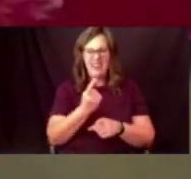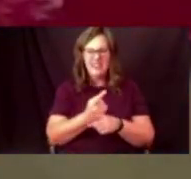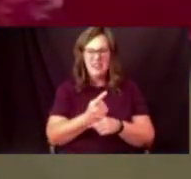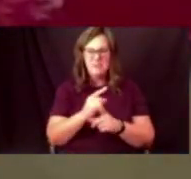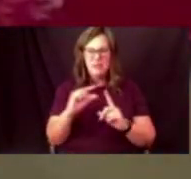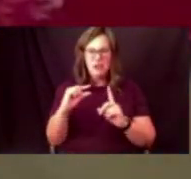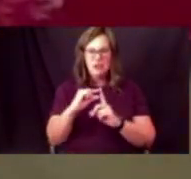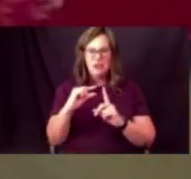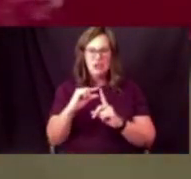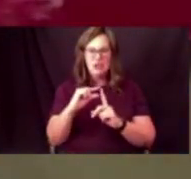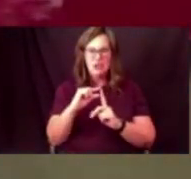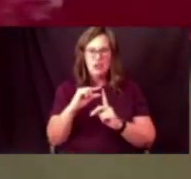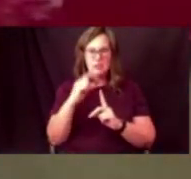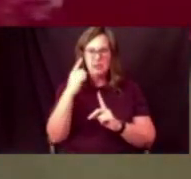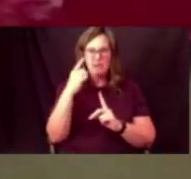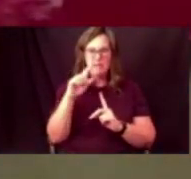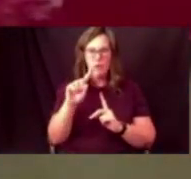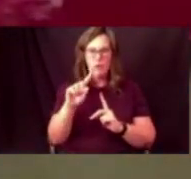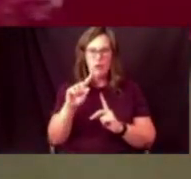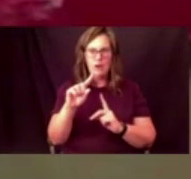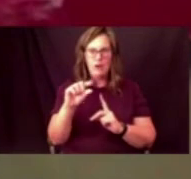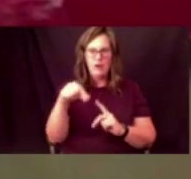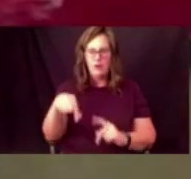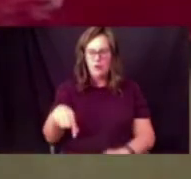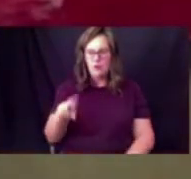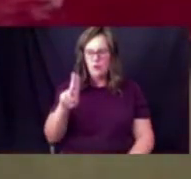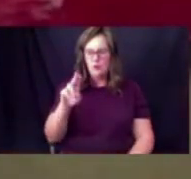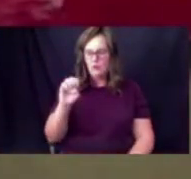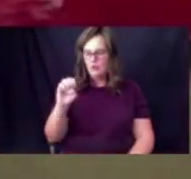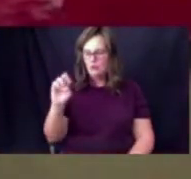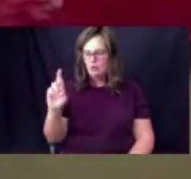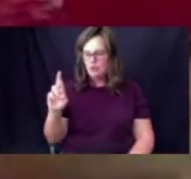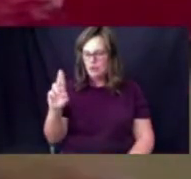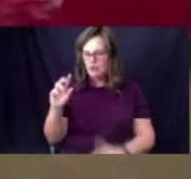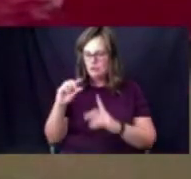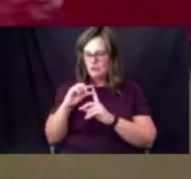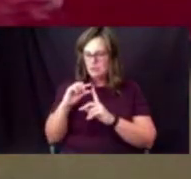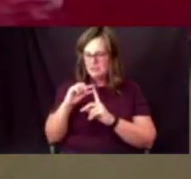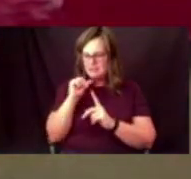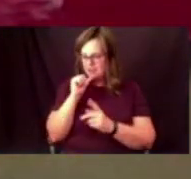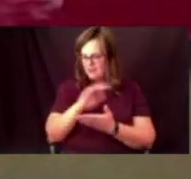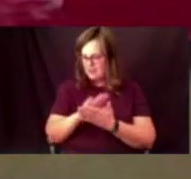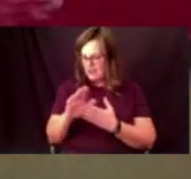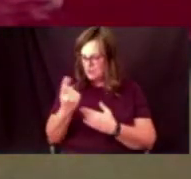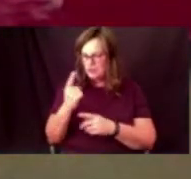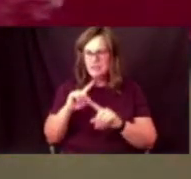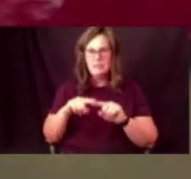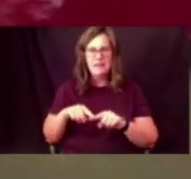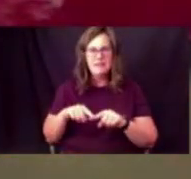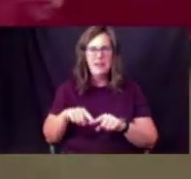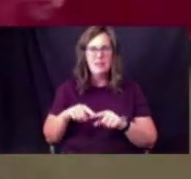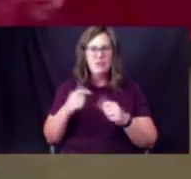uh a queer term uh it's not necessarily a nice one depending on what reach the country are from what